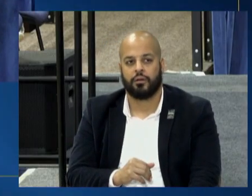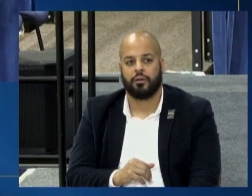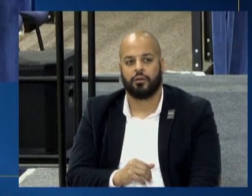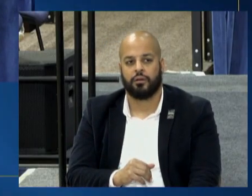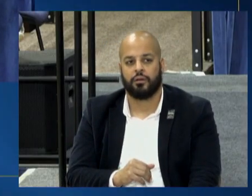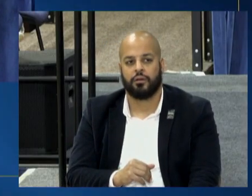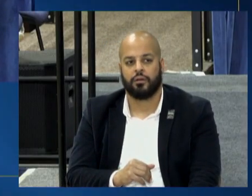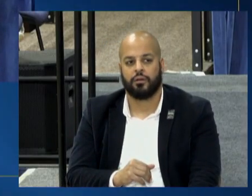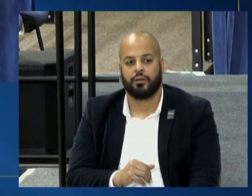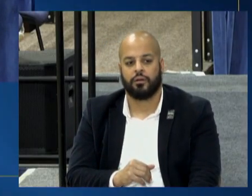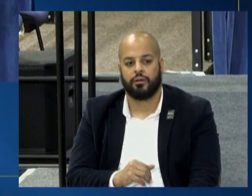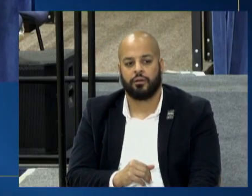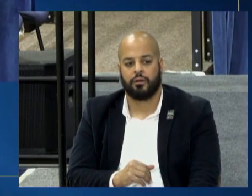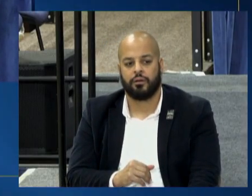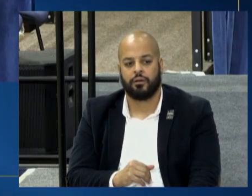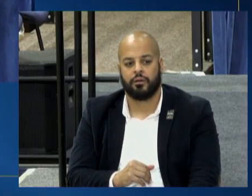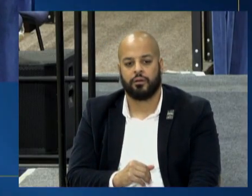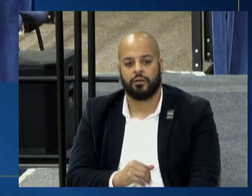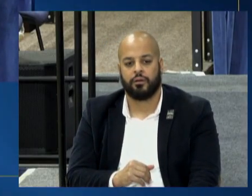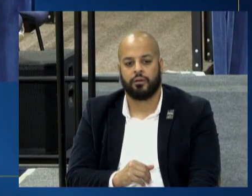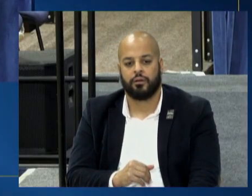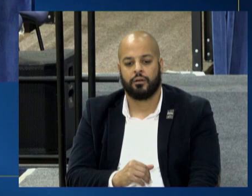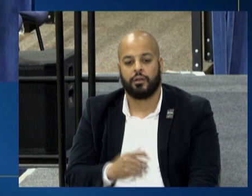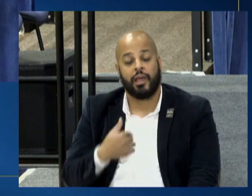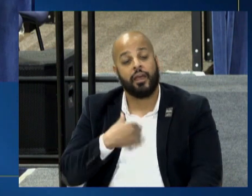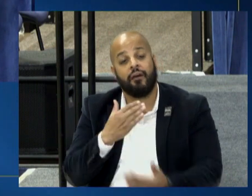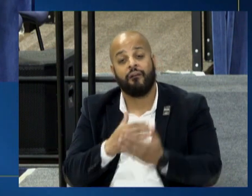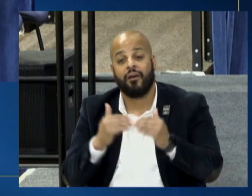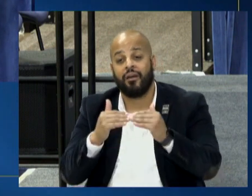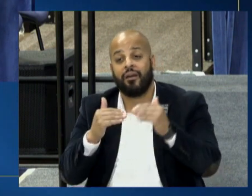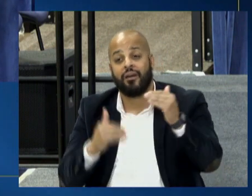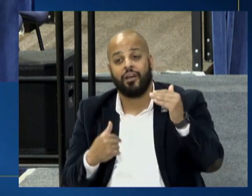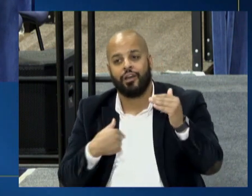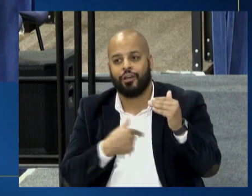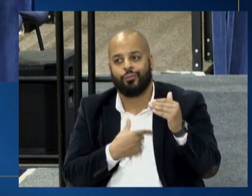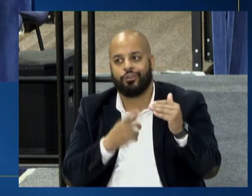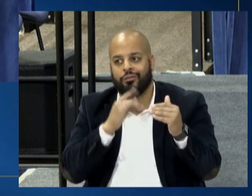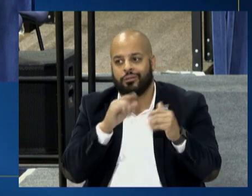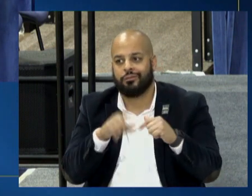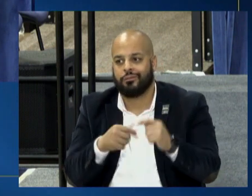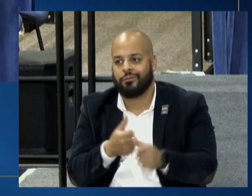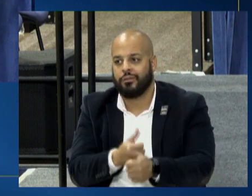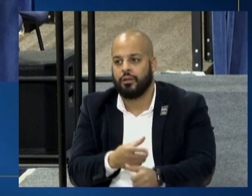of disparities that we absolutely cannot tolerate. And this is the work that we've